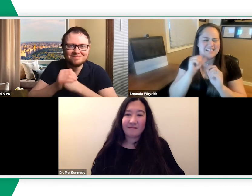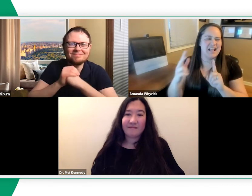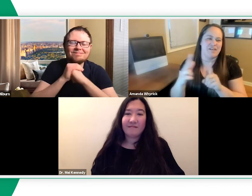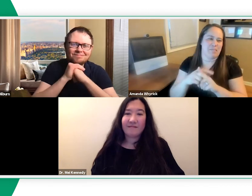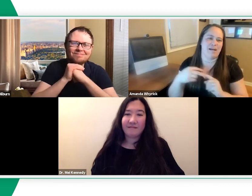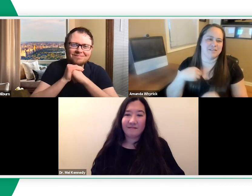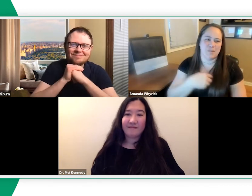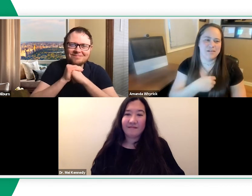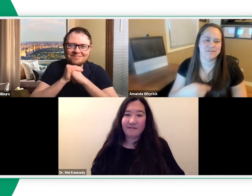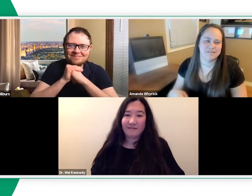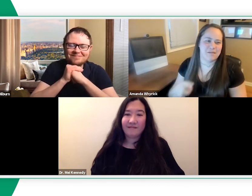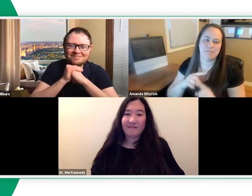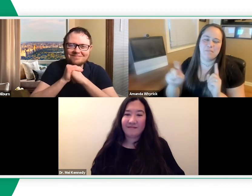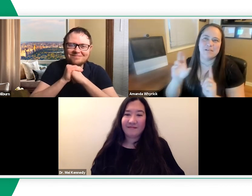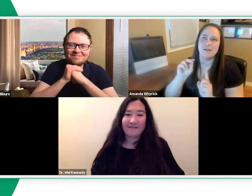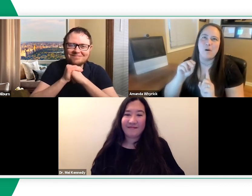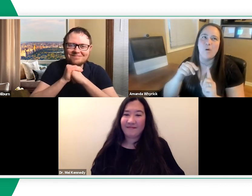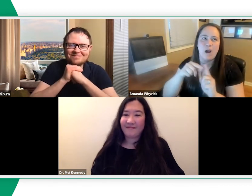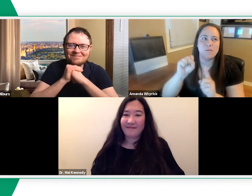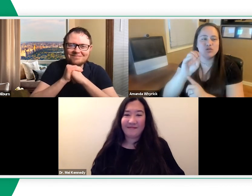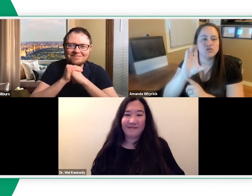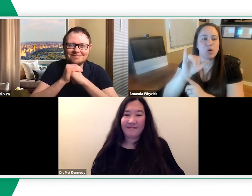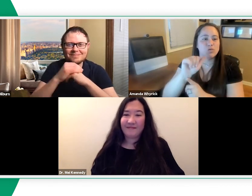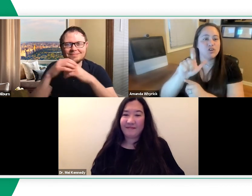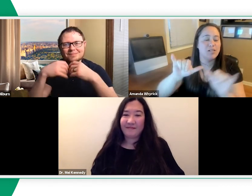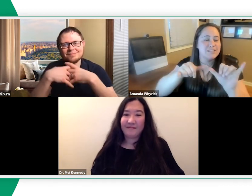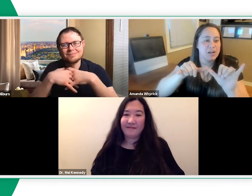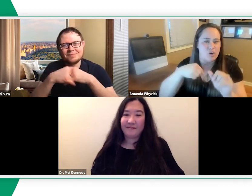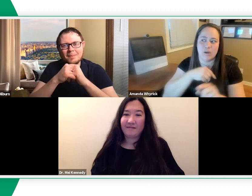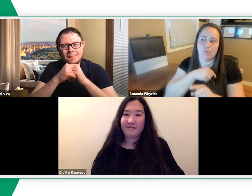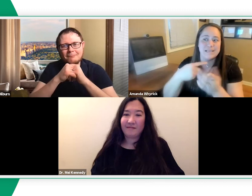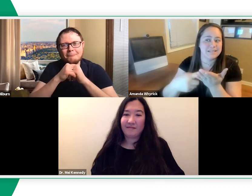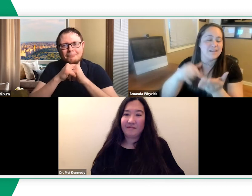even apply to us. But, no, social engineering – we discussed